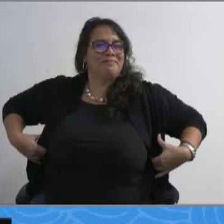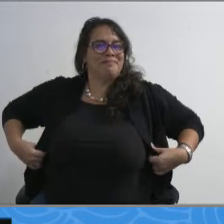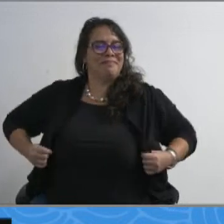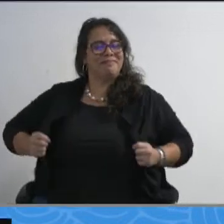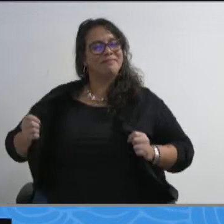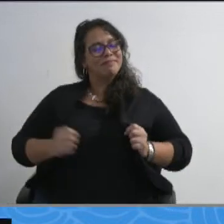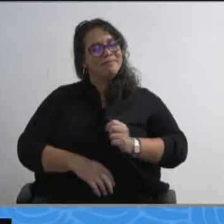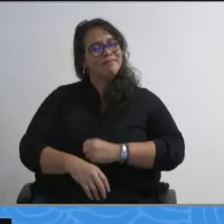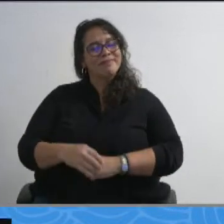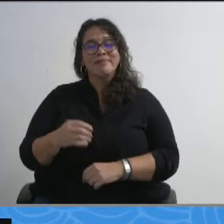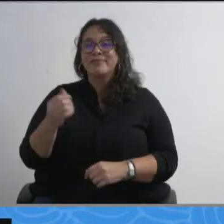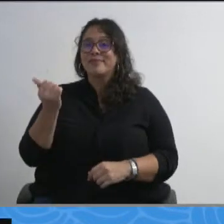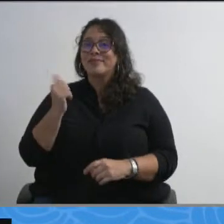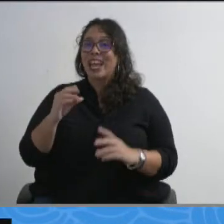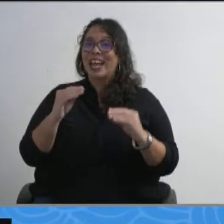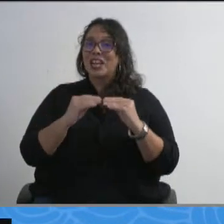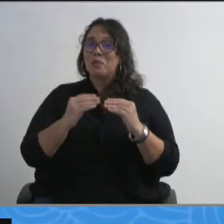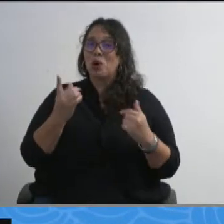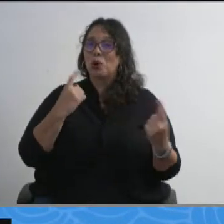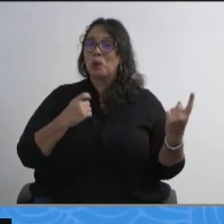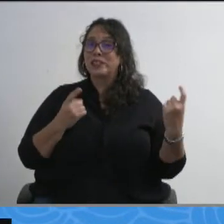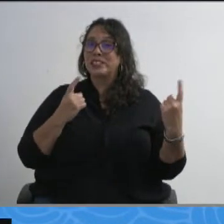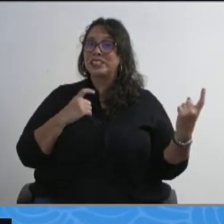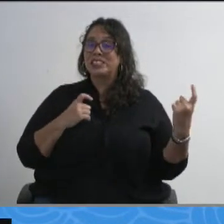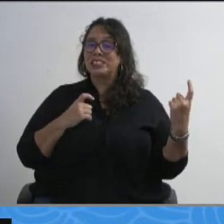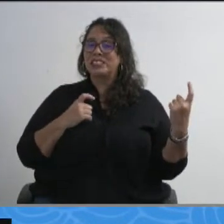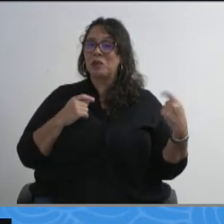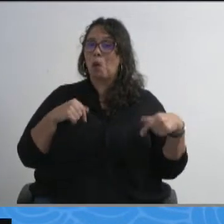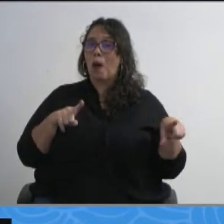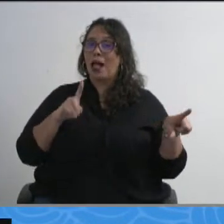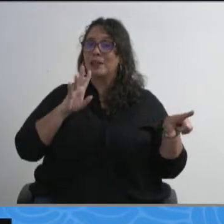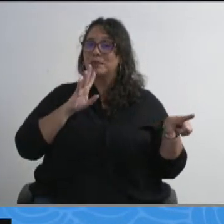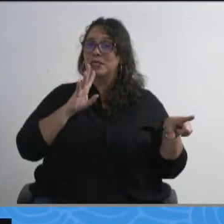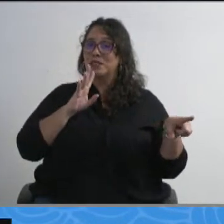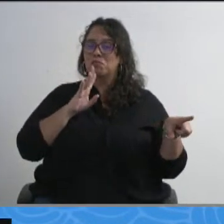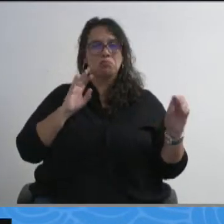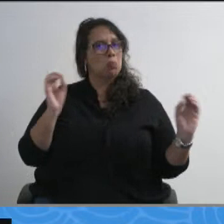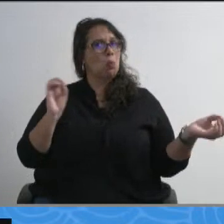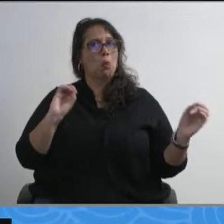Did any questions come through while I was? None on the chat. No, none on the chat.